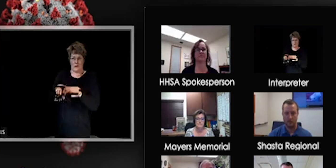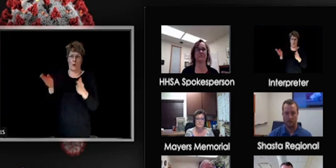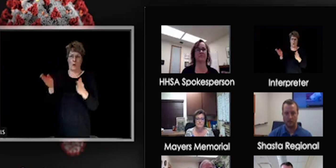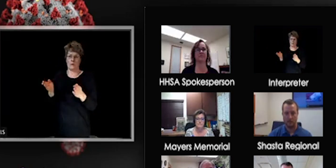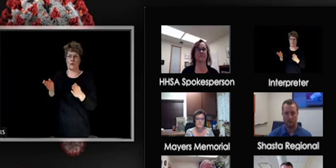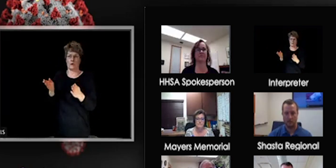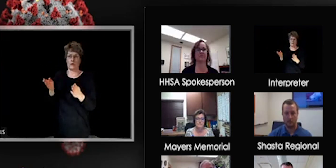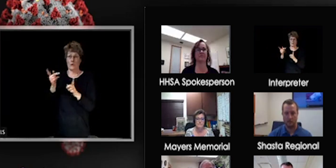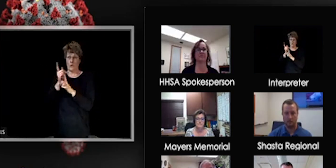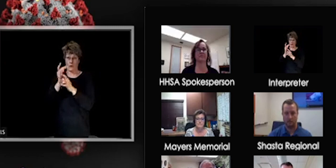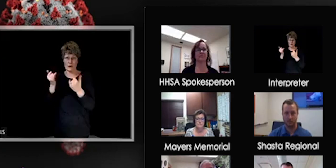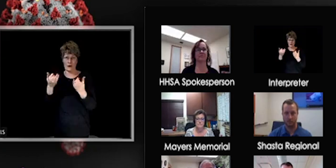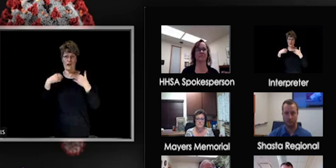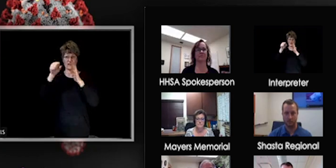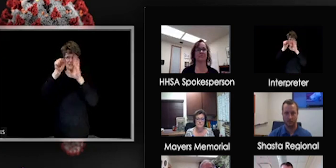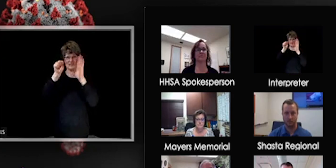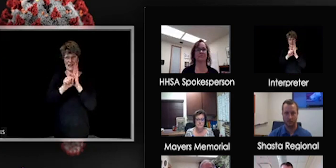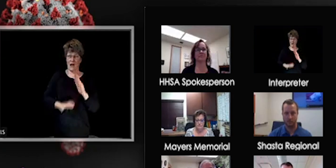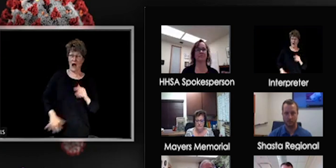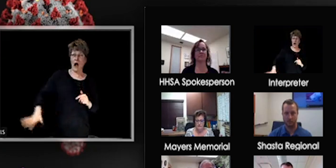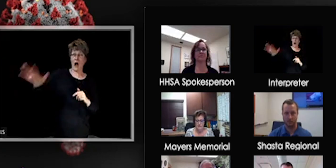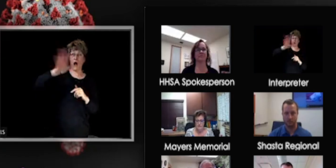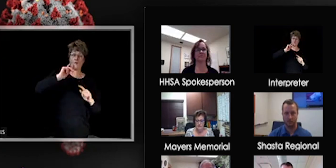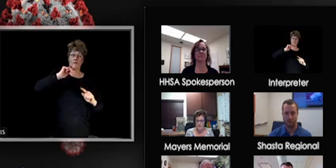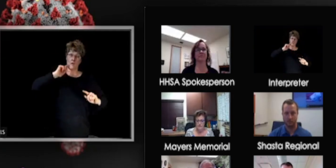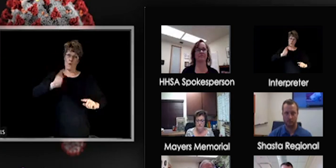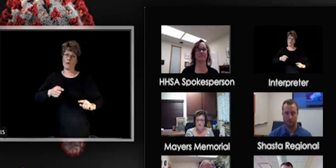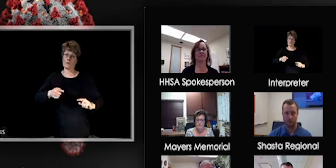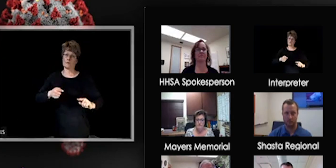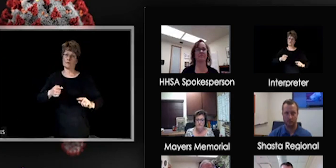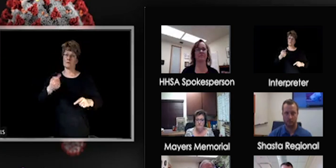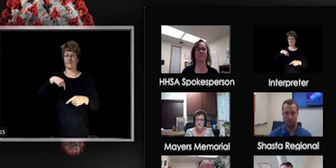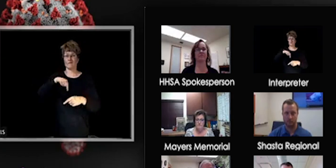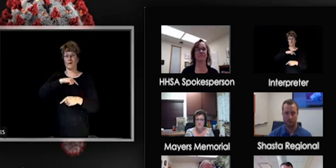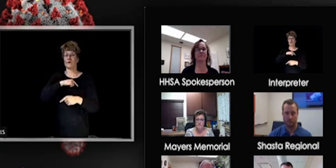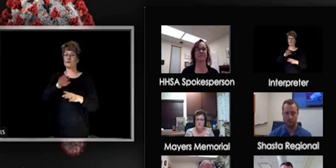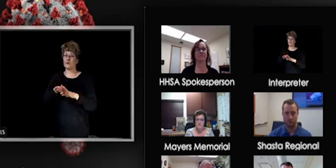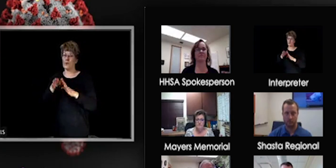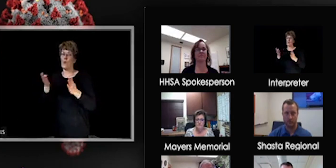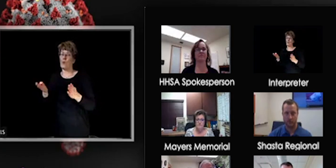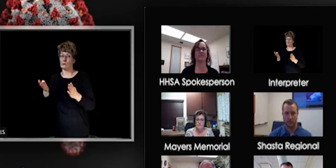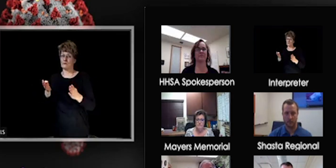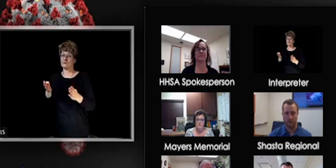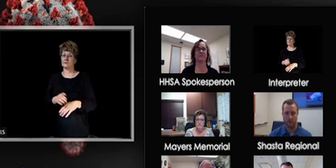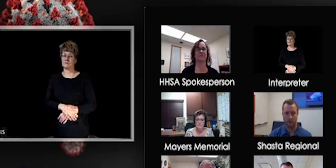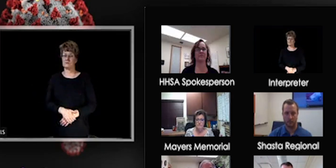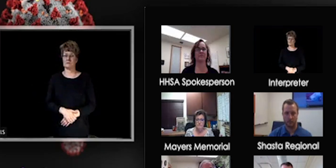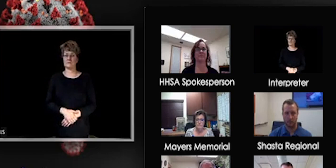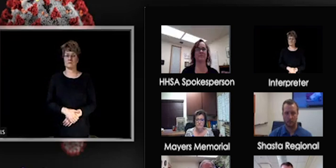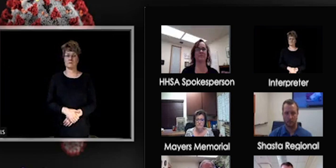activities. The school guidance is supposed to be coming out soon. From what I know about